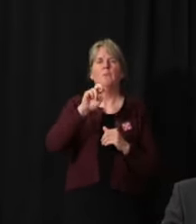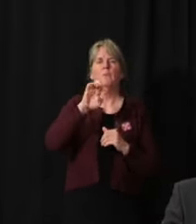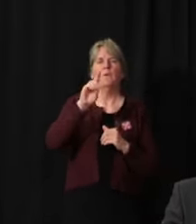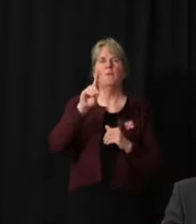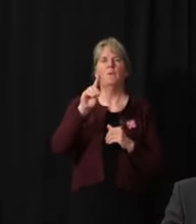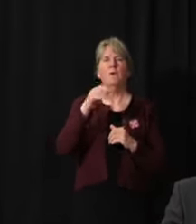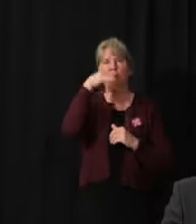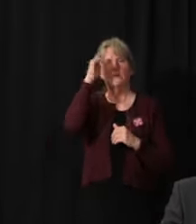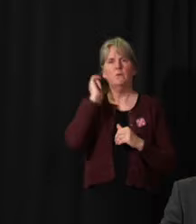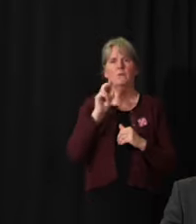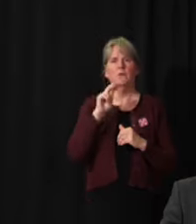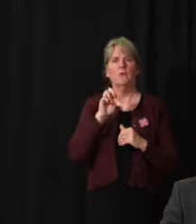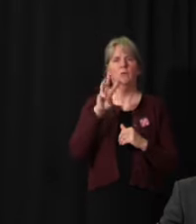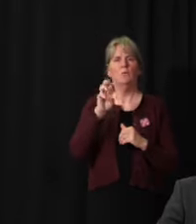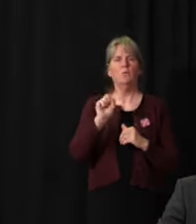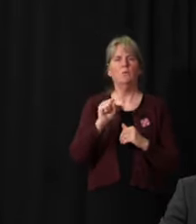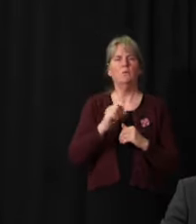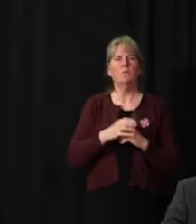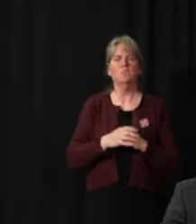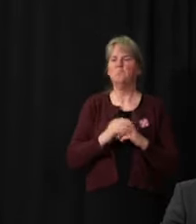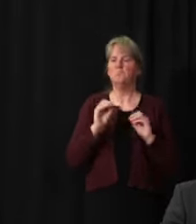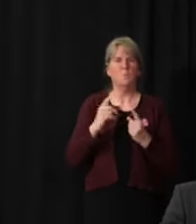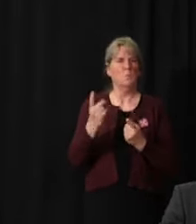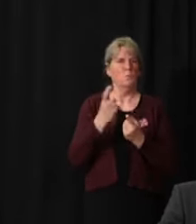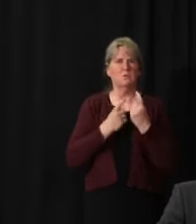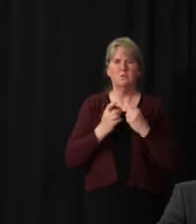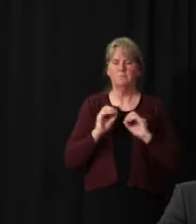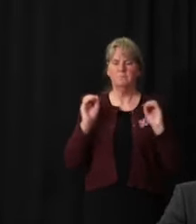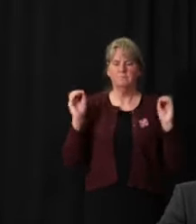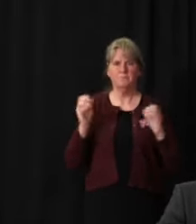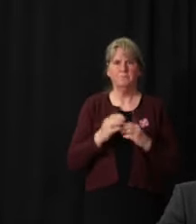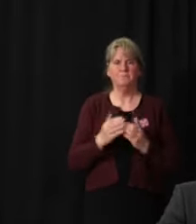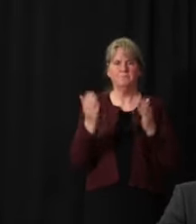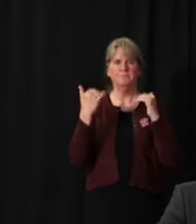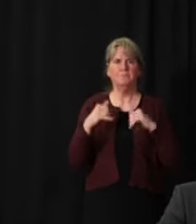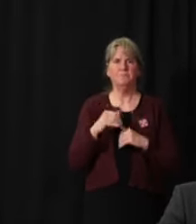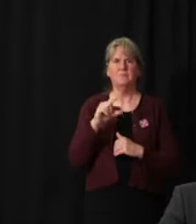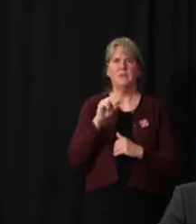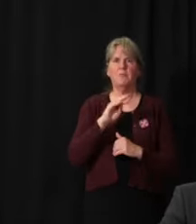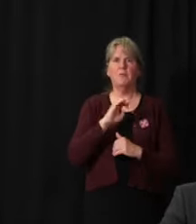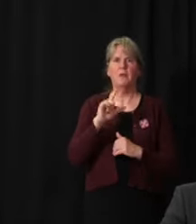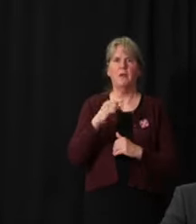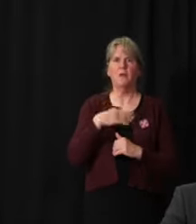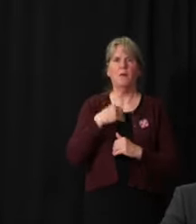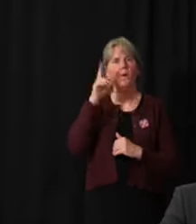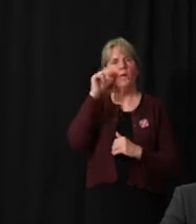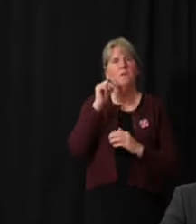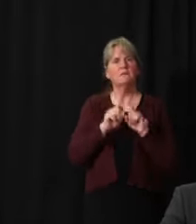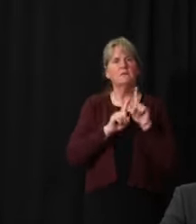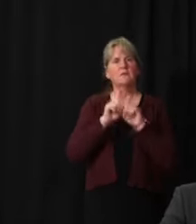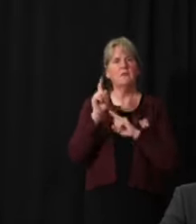We move to Gord, Yukon News? Reporter: No questions.